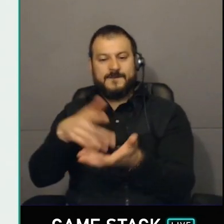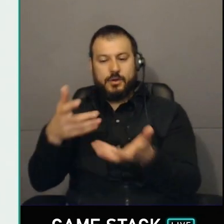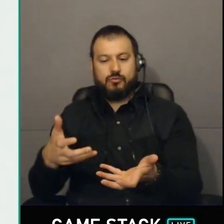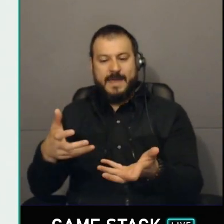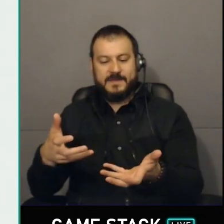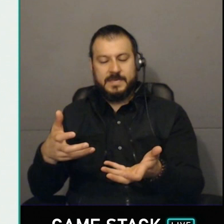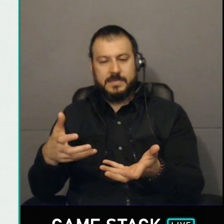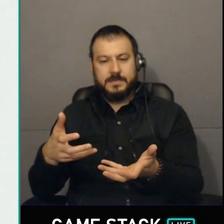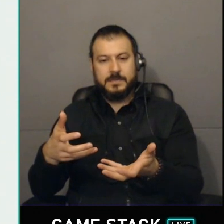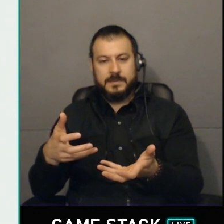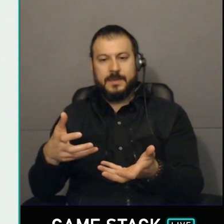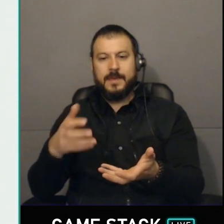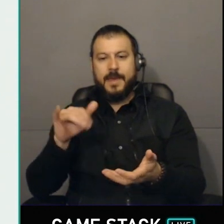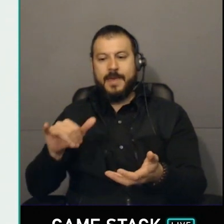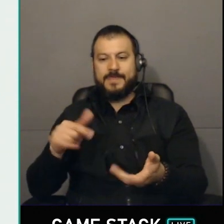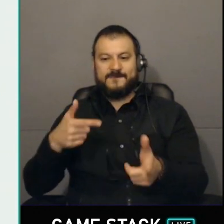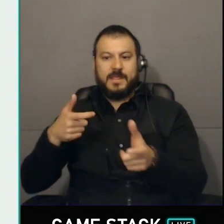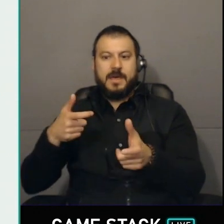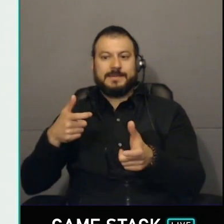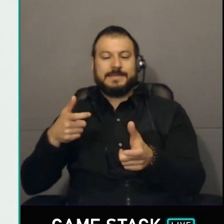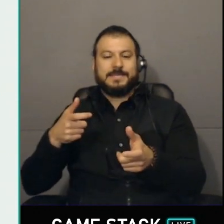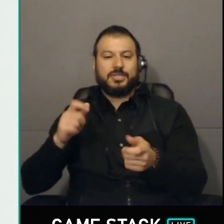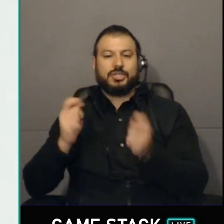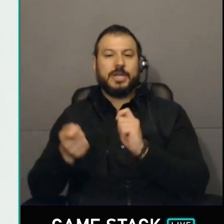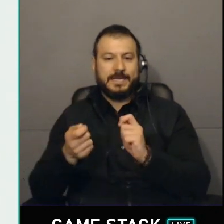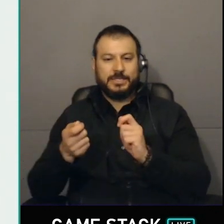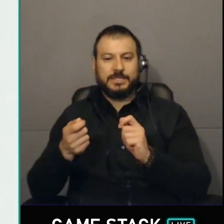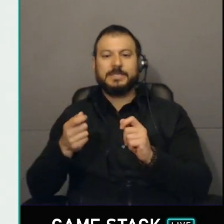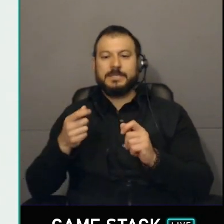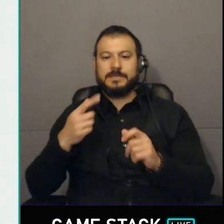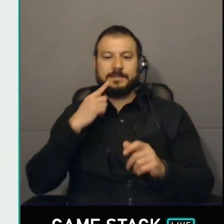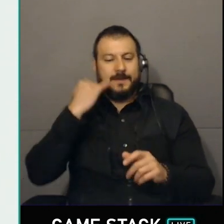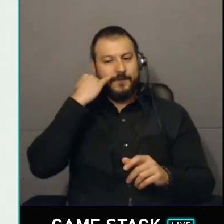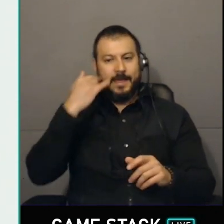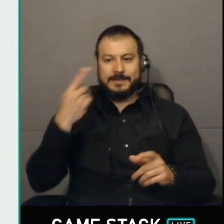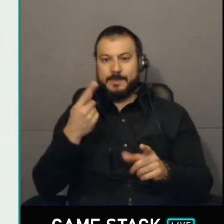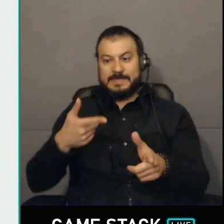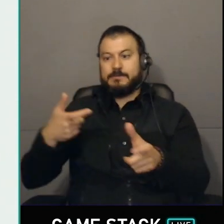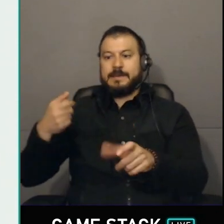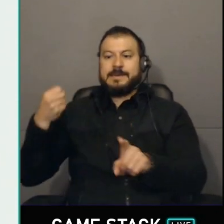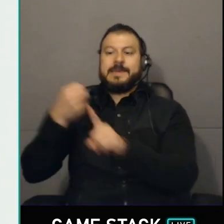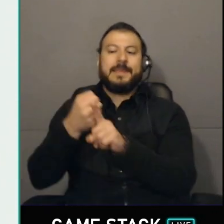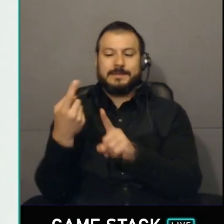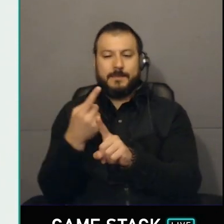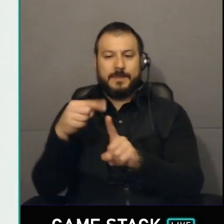a moving body that's colliding with say, a static body, we need to stop it, so there's a velocity change